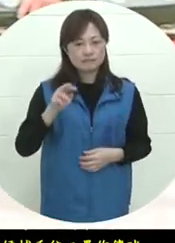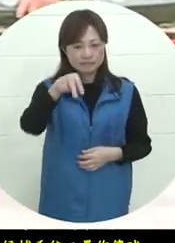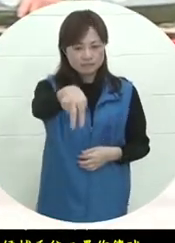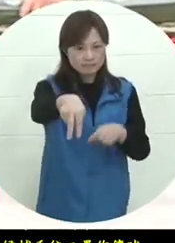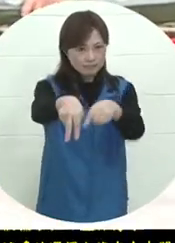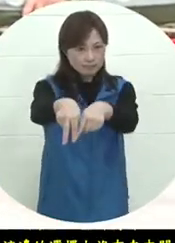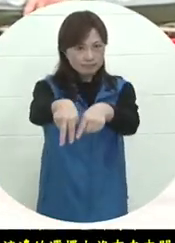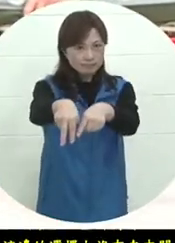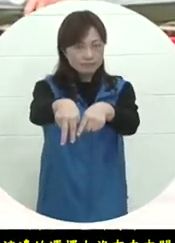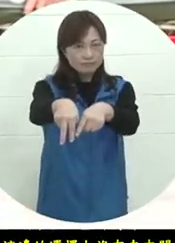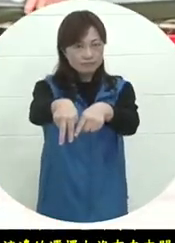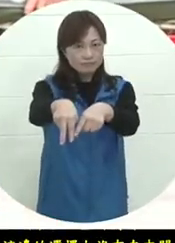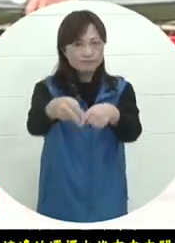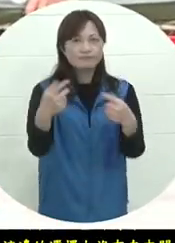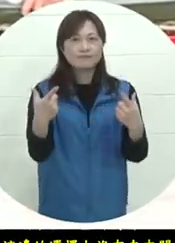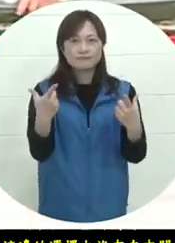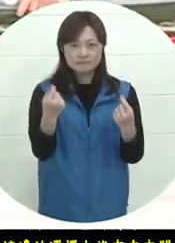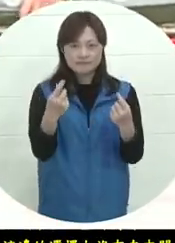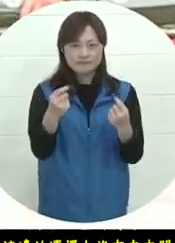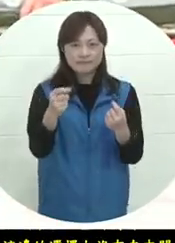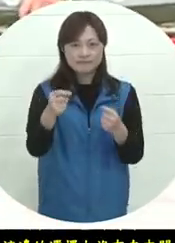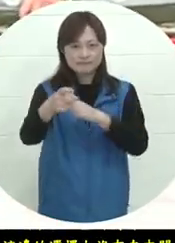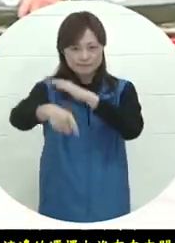still got it once. After a successful base hit